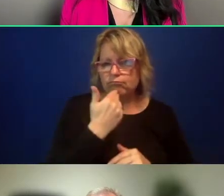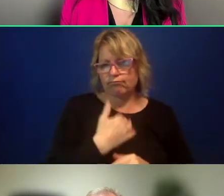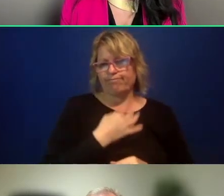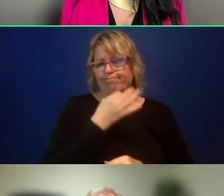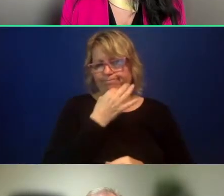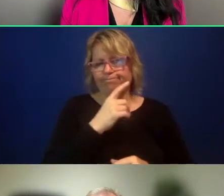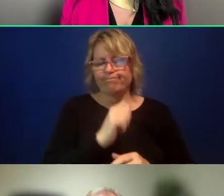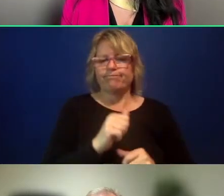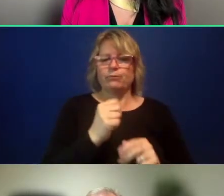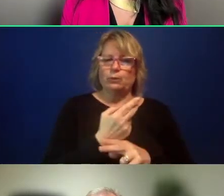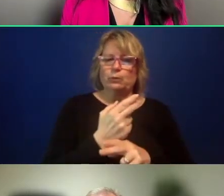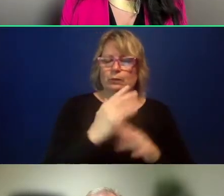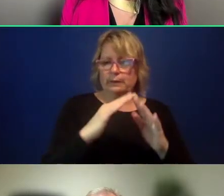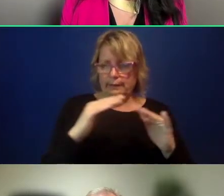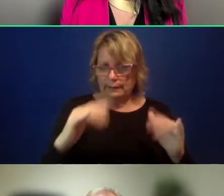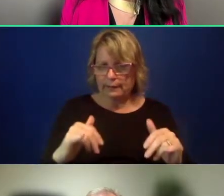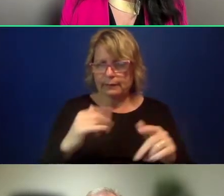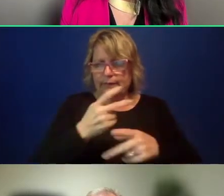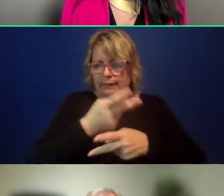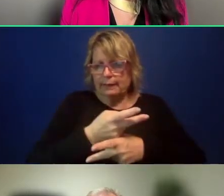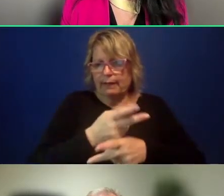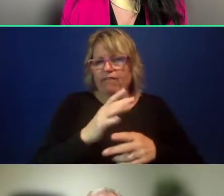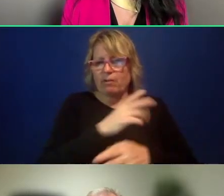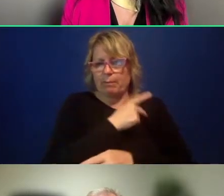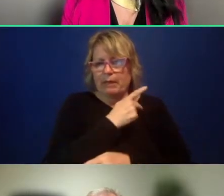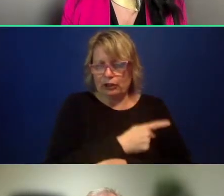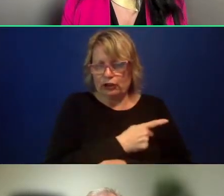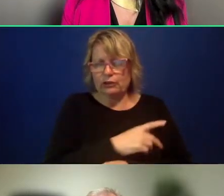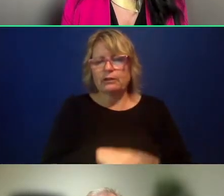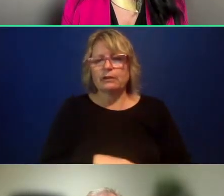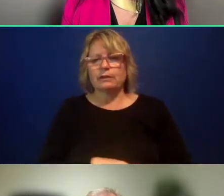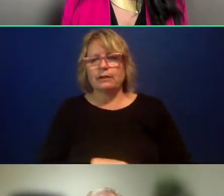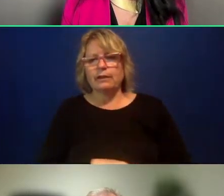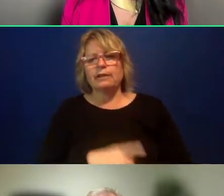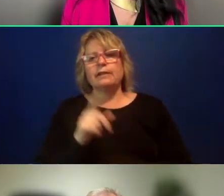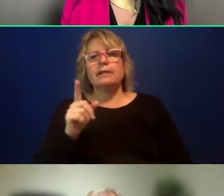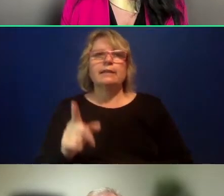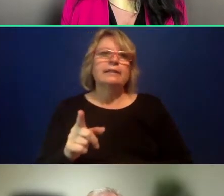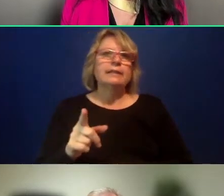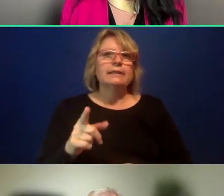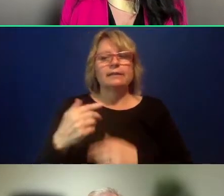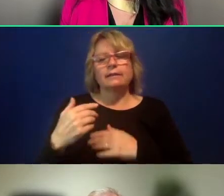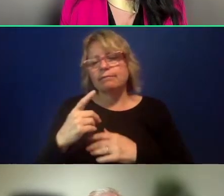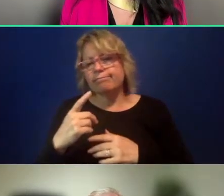systems in the care of their patients. So he drives clinical strategy, design,